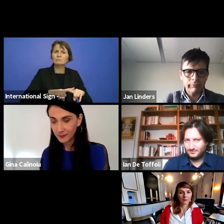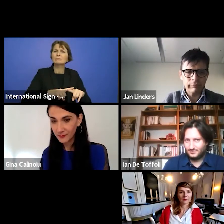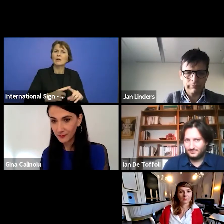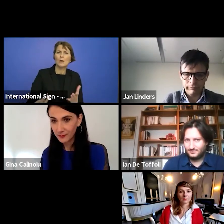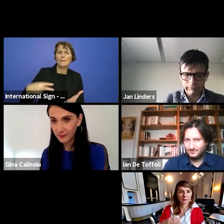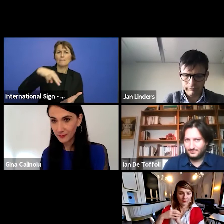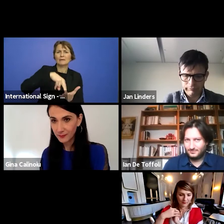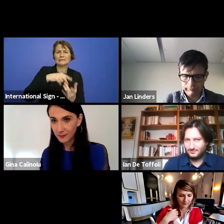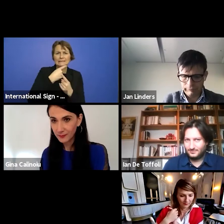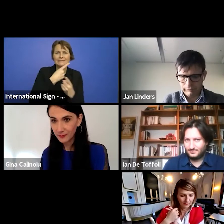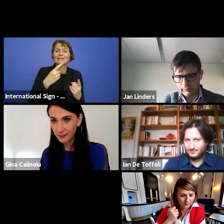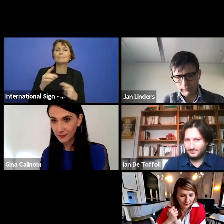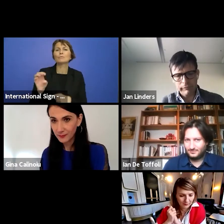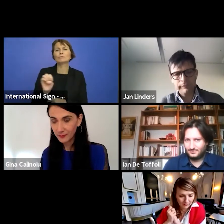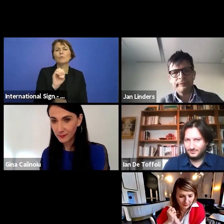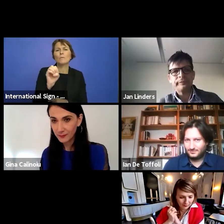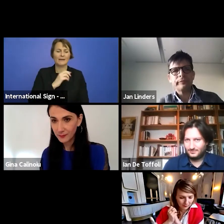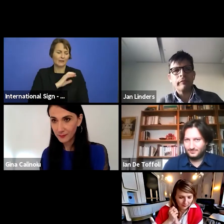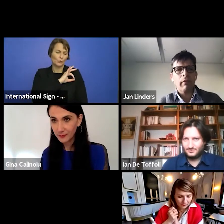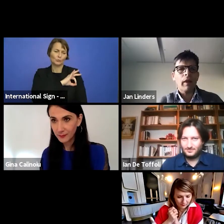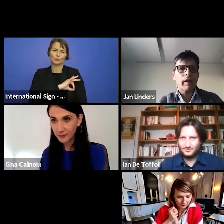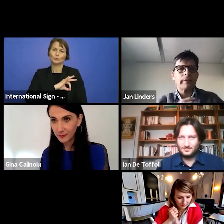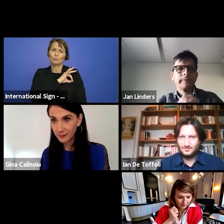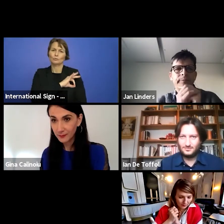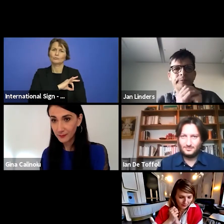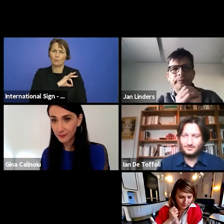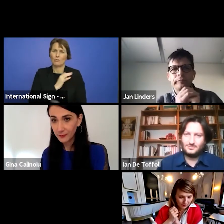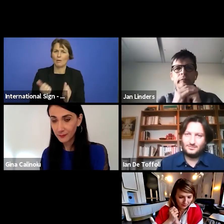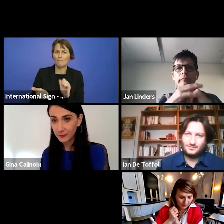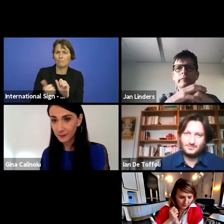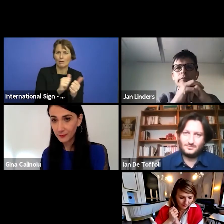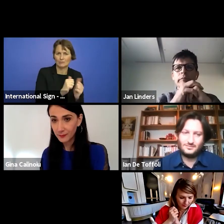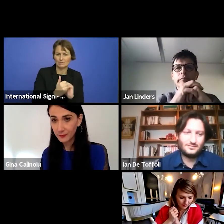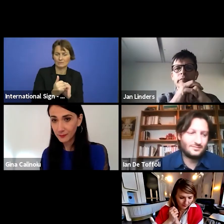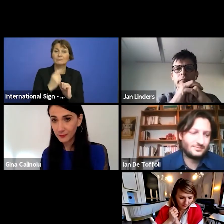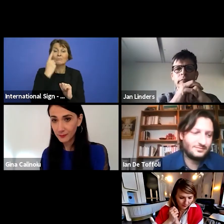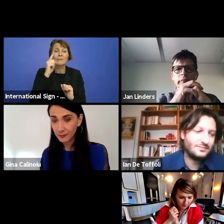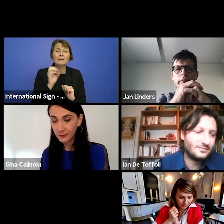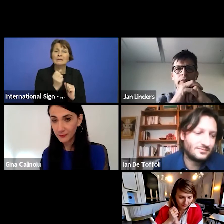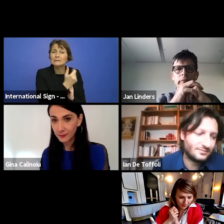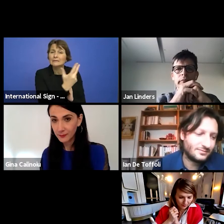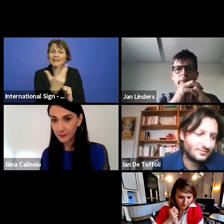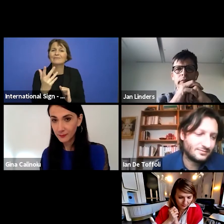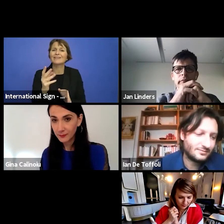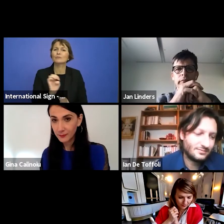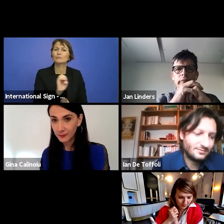social partners.We believe that various European commission digits, committees of the European